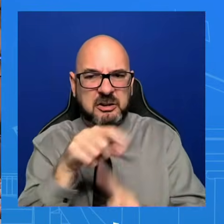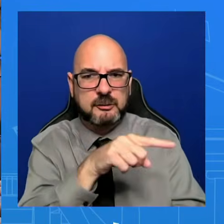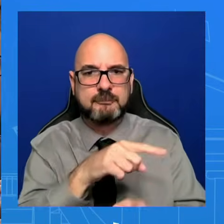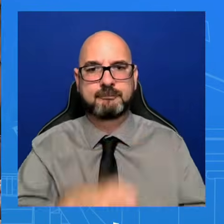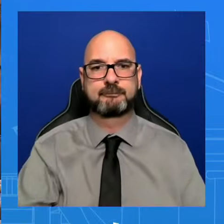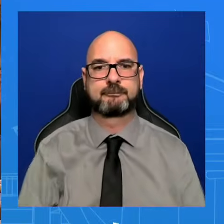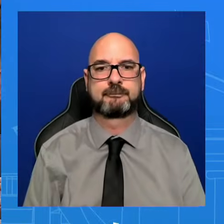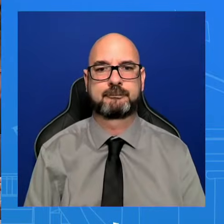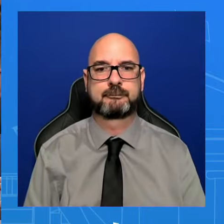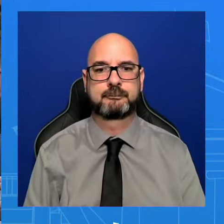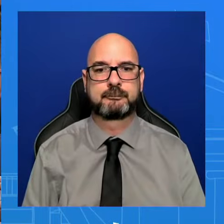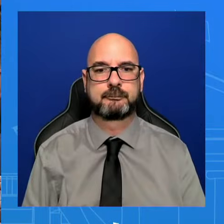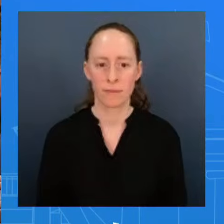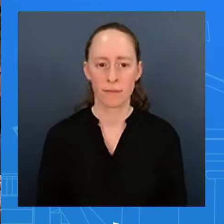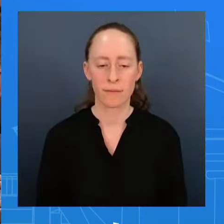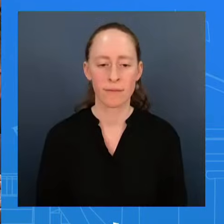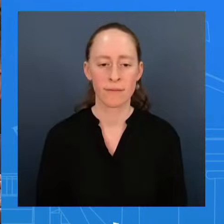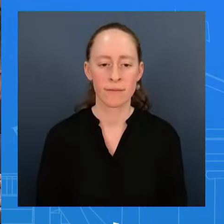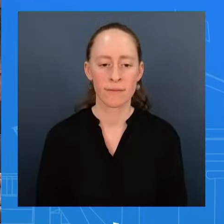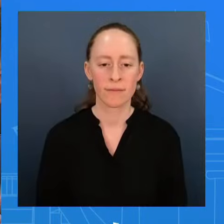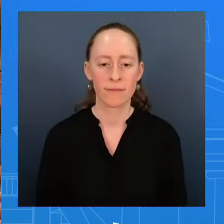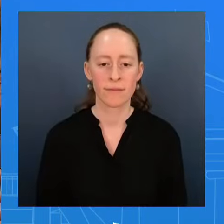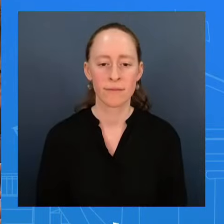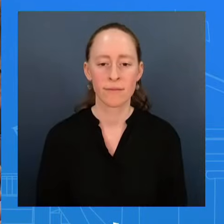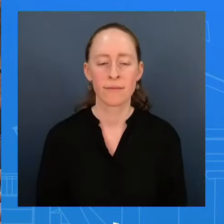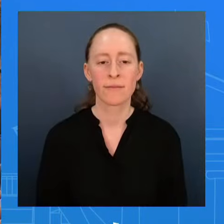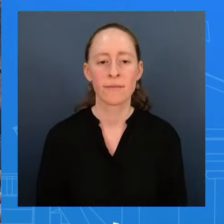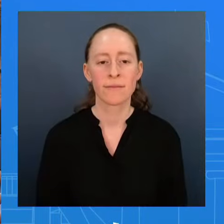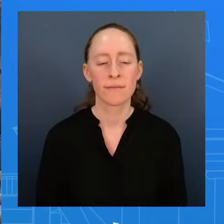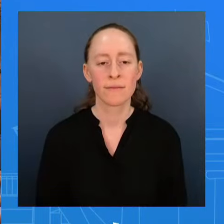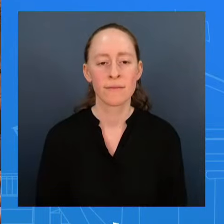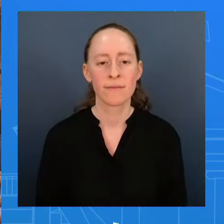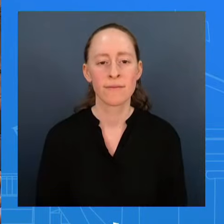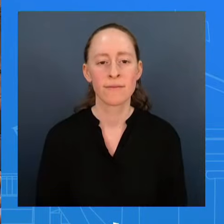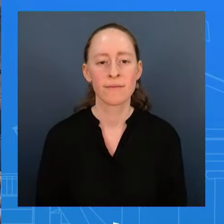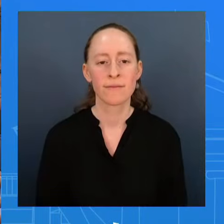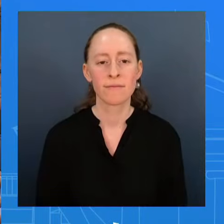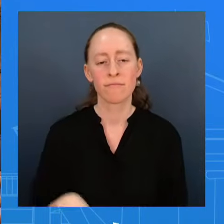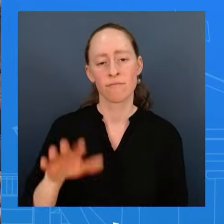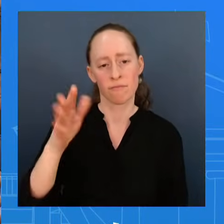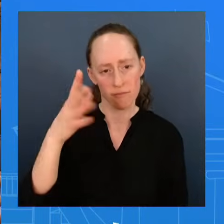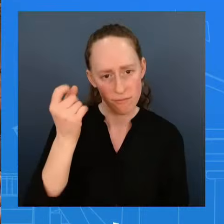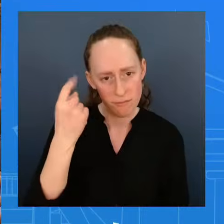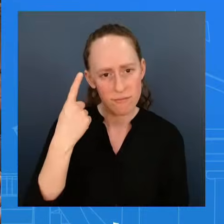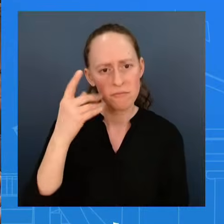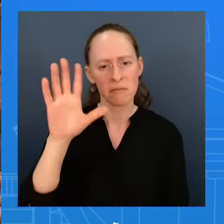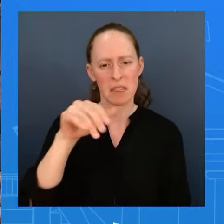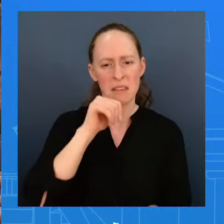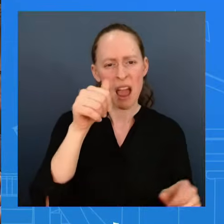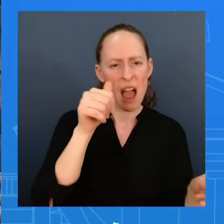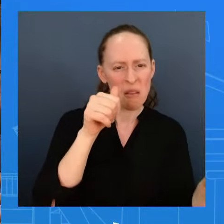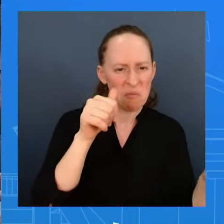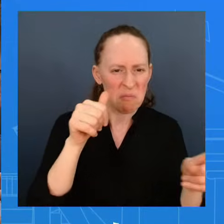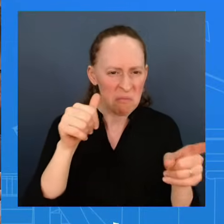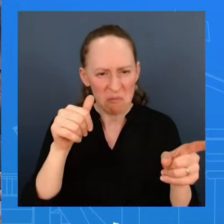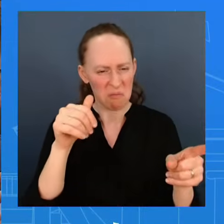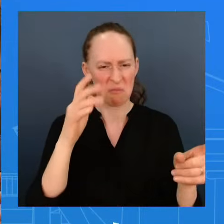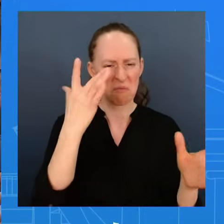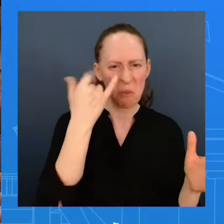You know, not all of these protesters have expressed antisemitism, but some have. And I'm -- I'm curious: Does the President believe